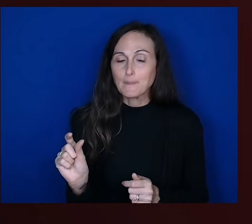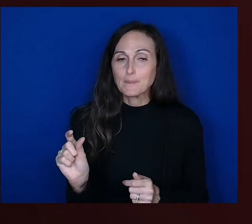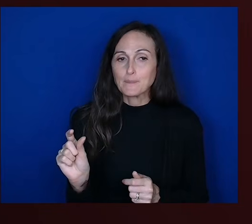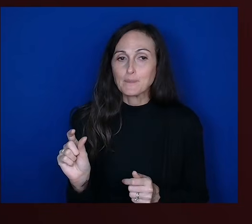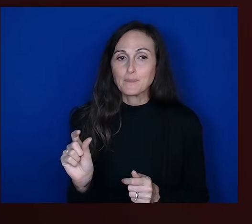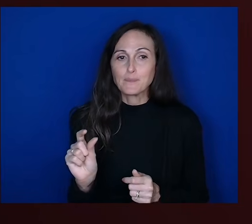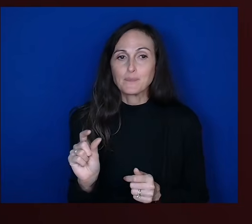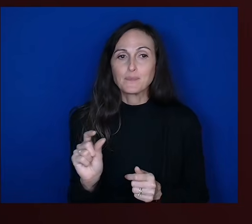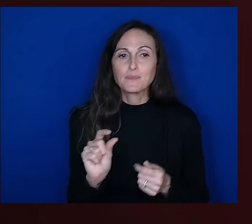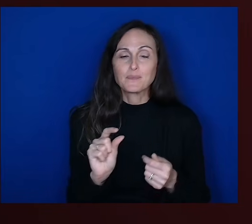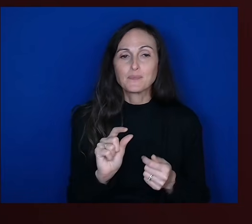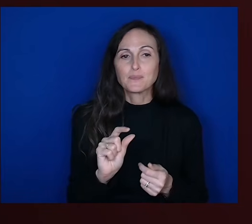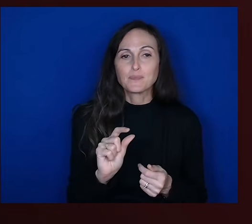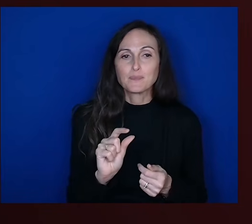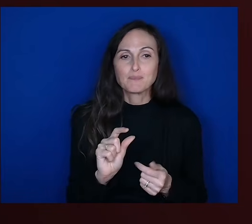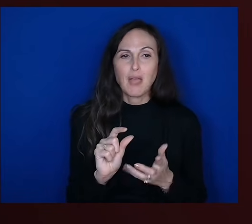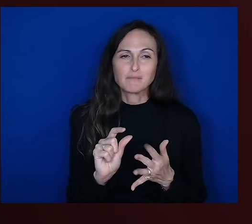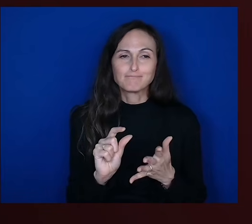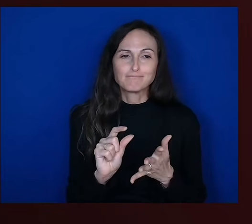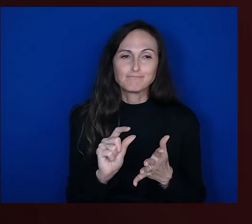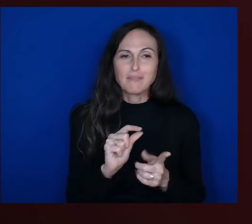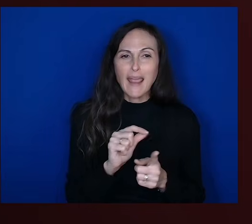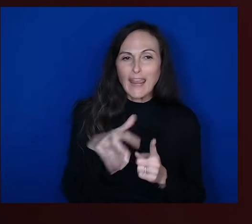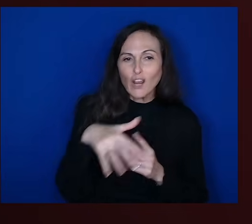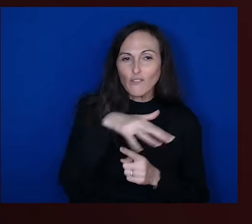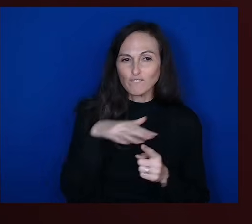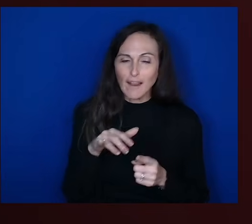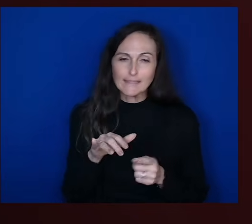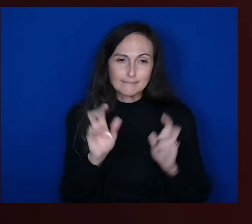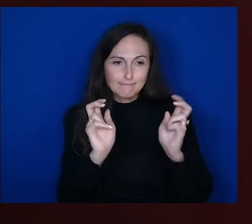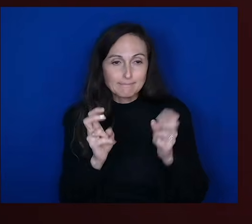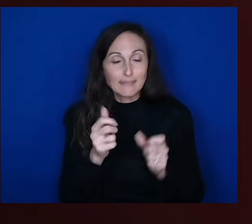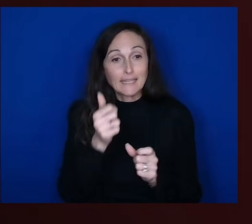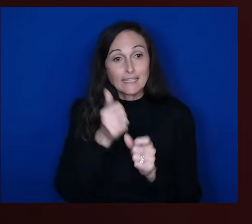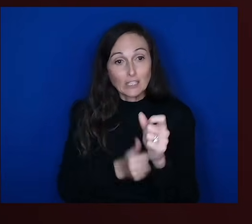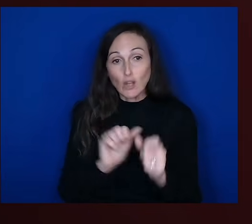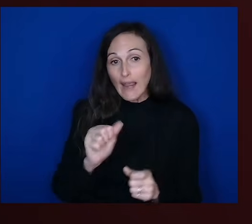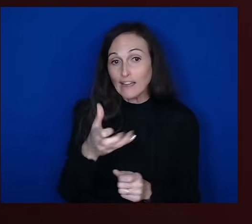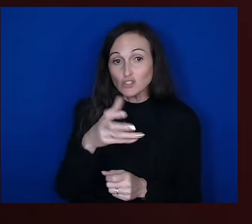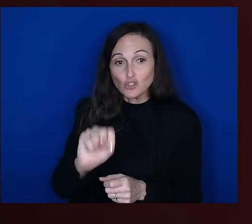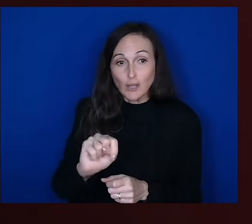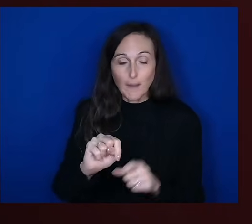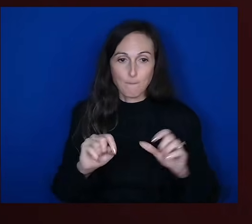if you will, so each agent performs a specific task. And that might be a very simple task,